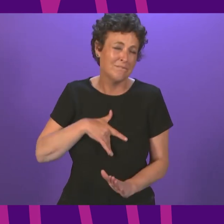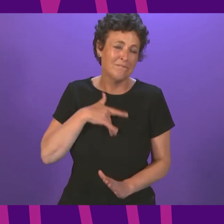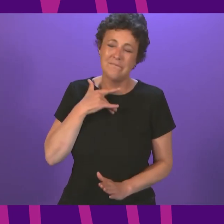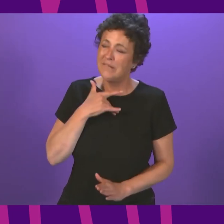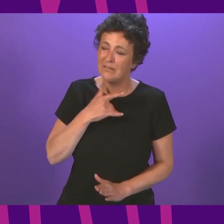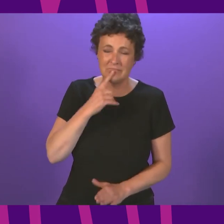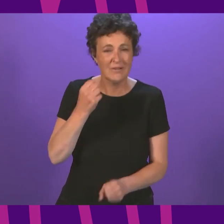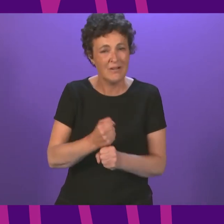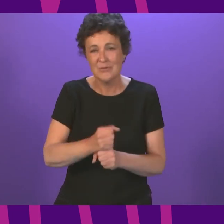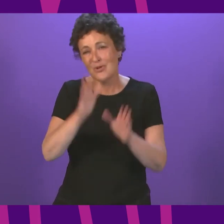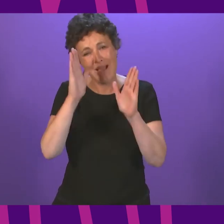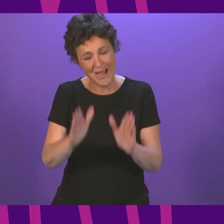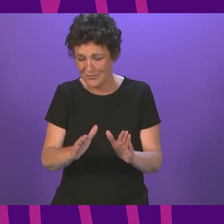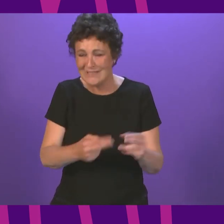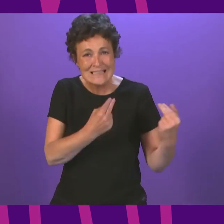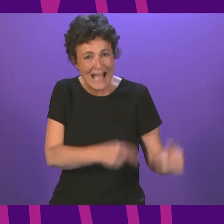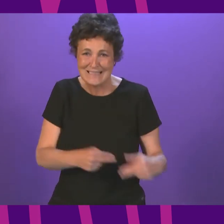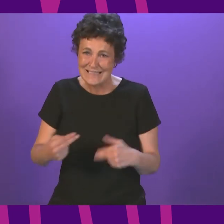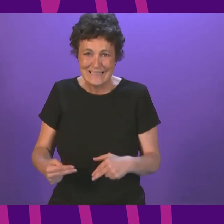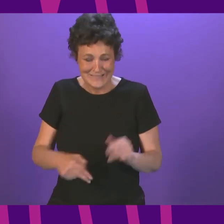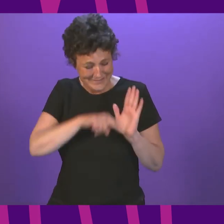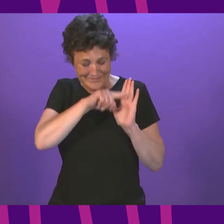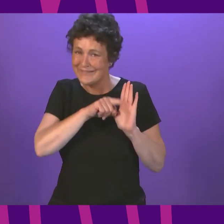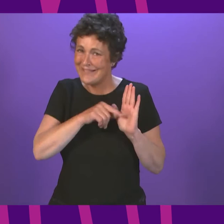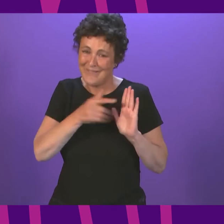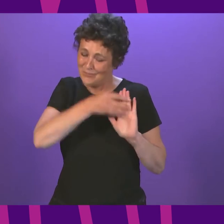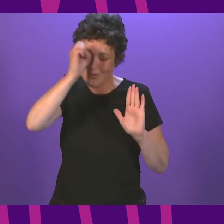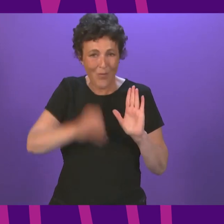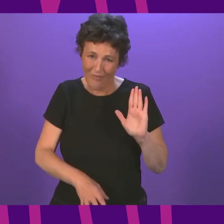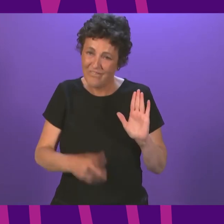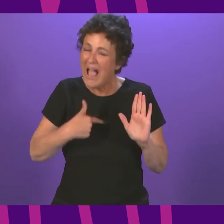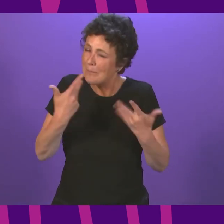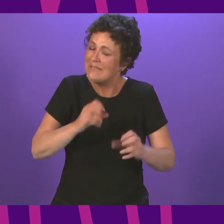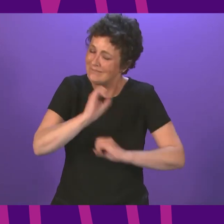restrictions, for the reasons that I outlined yesterday. Nonetheless, I sincerely thank